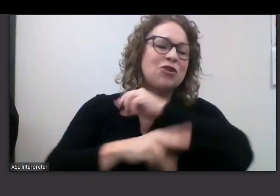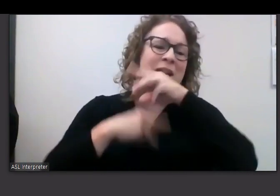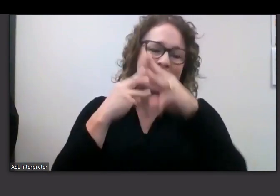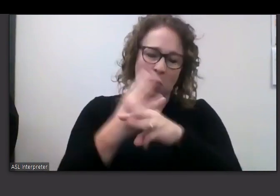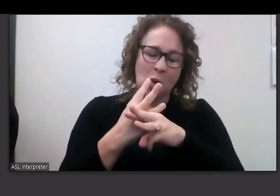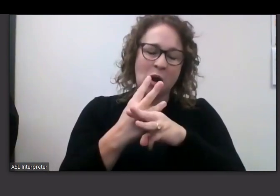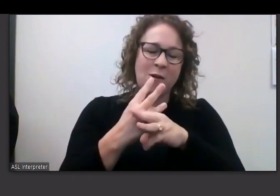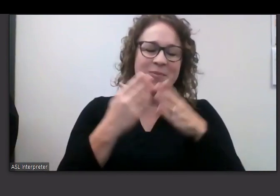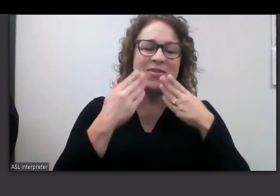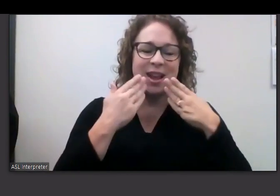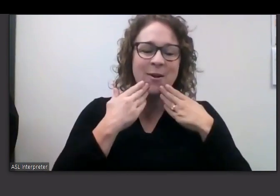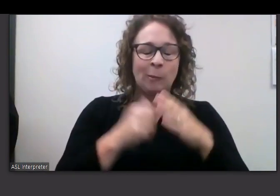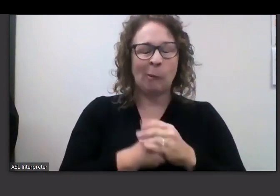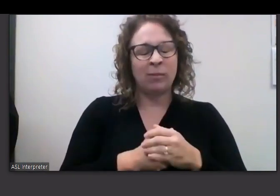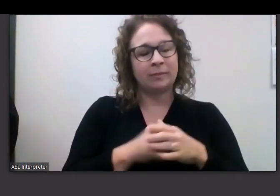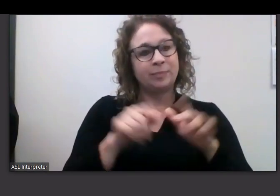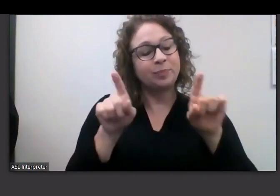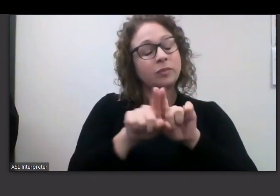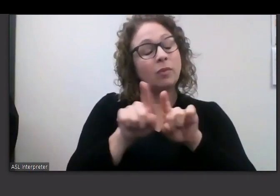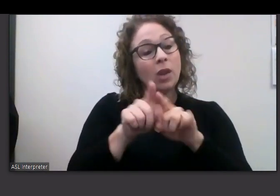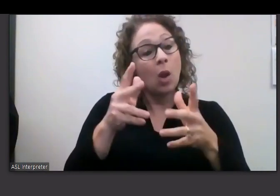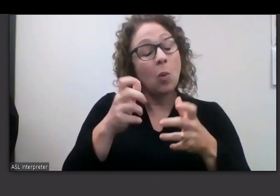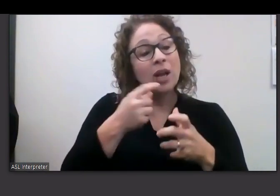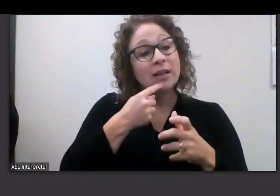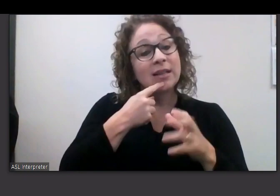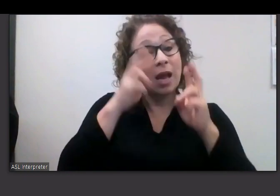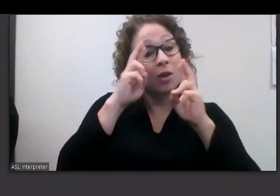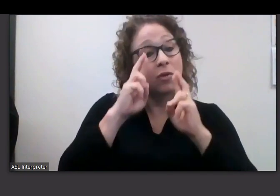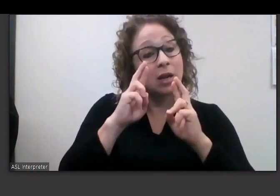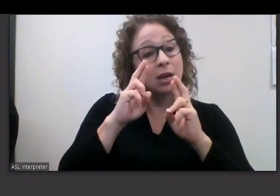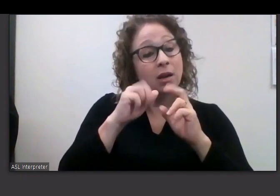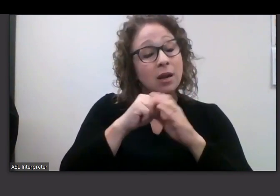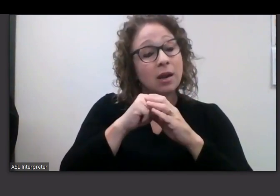I want to point out that respectful language to use when